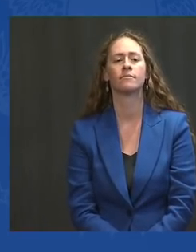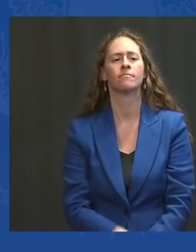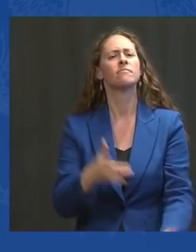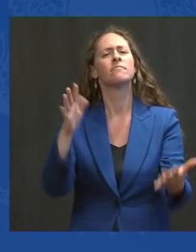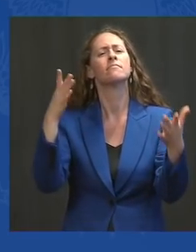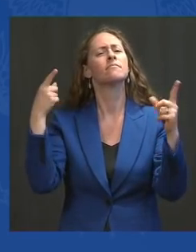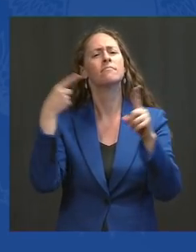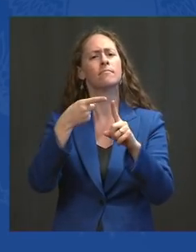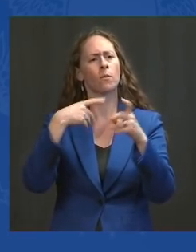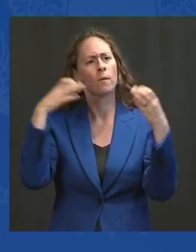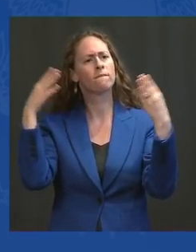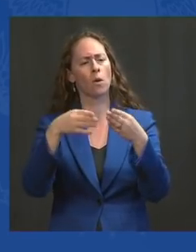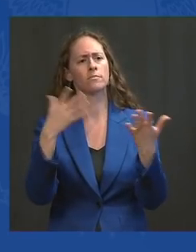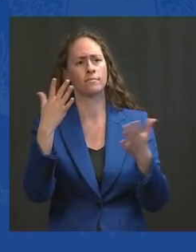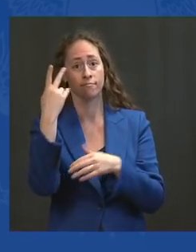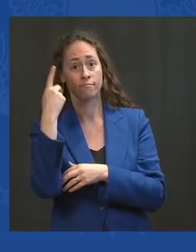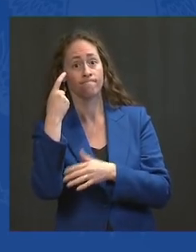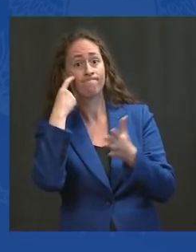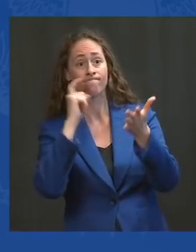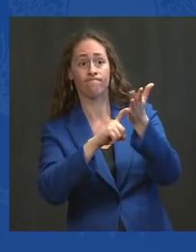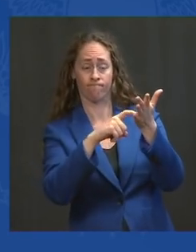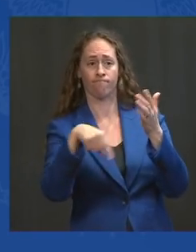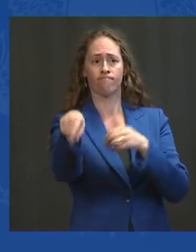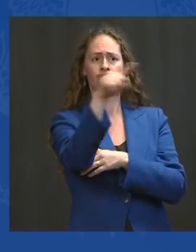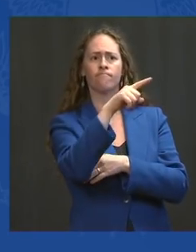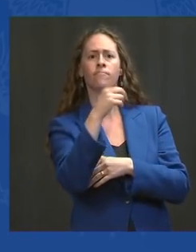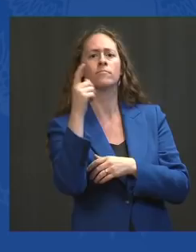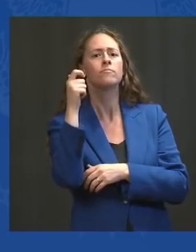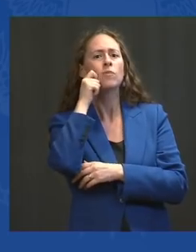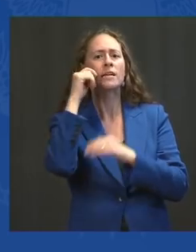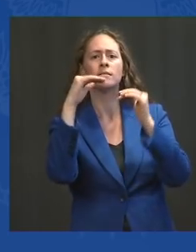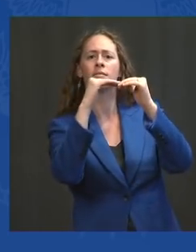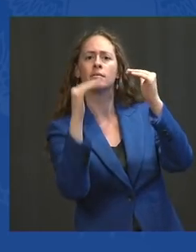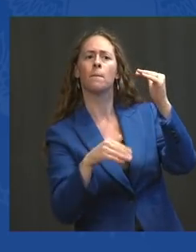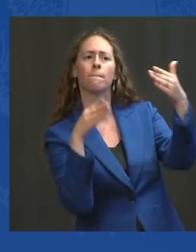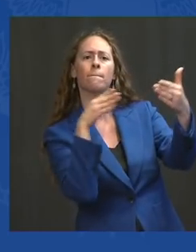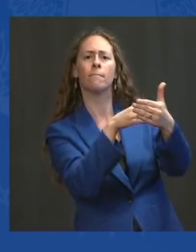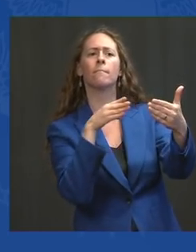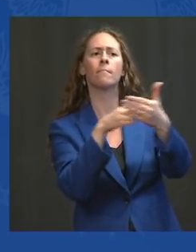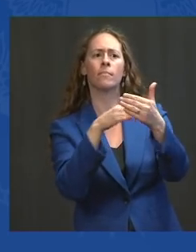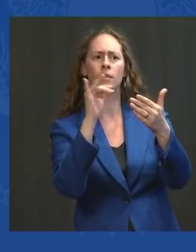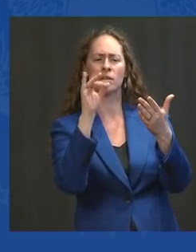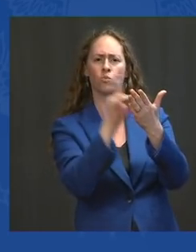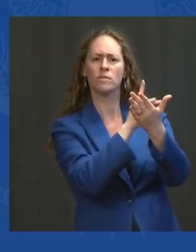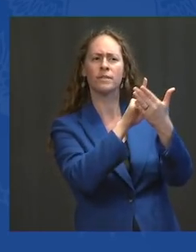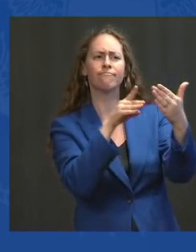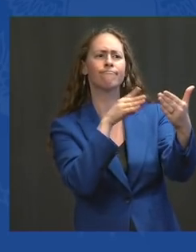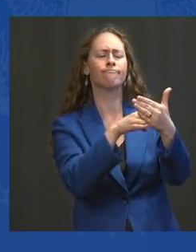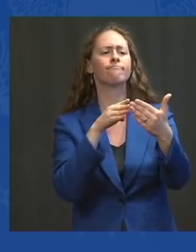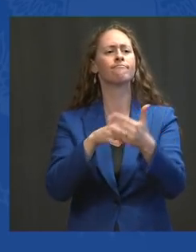racially discriminatory laws, like the recent challenge to Georgia's vicious anti-voting law.